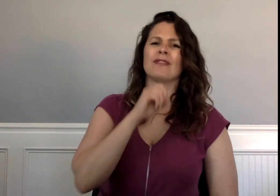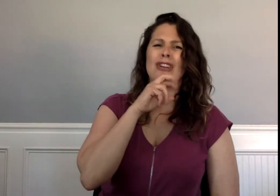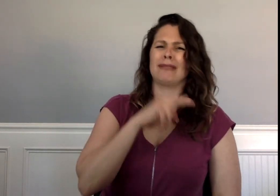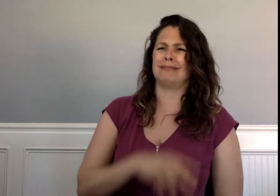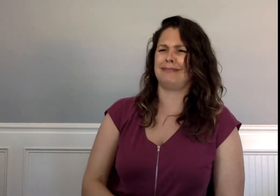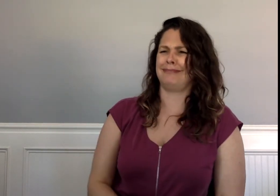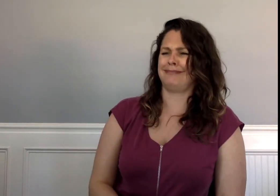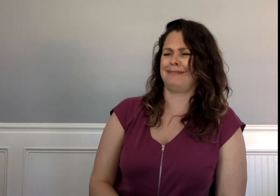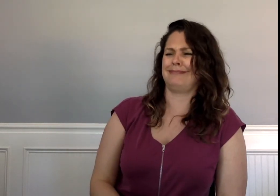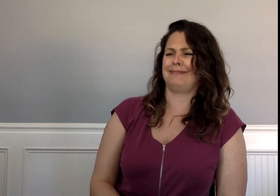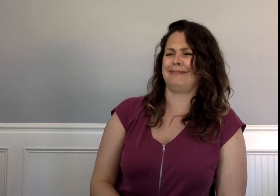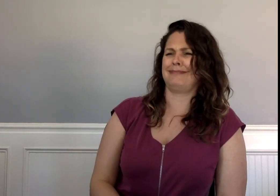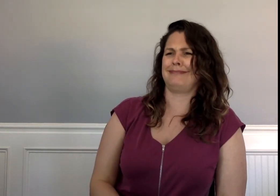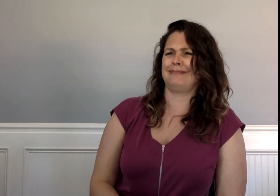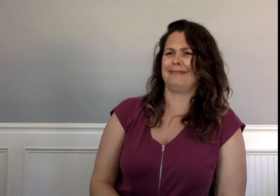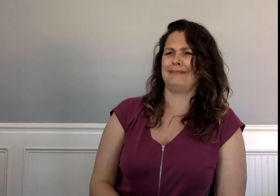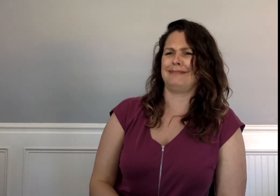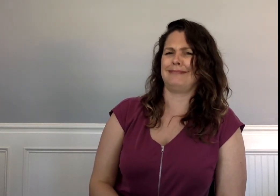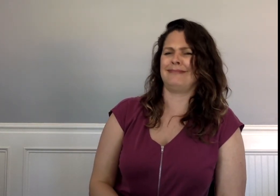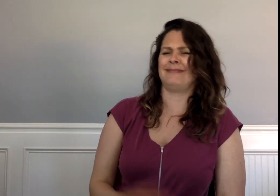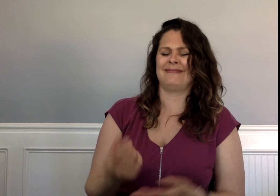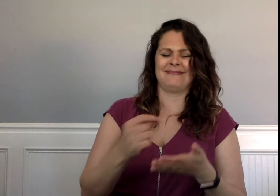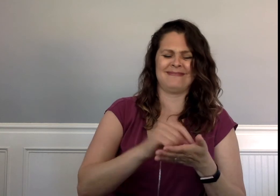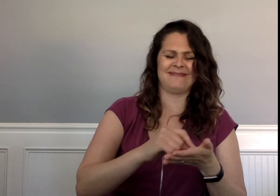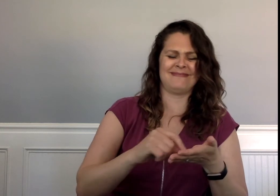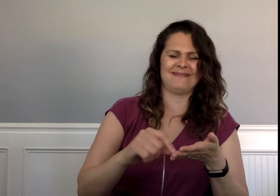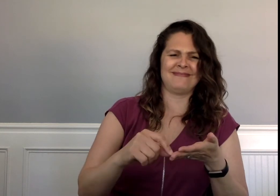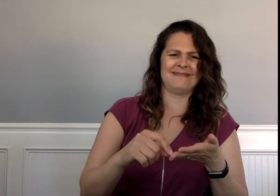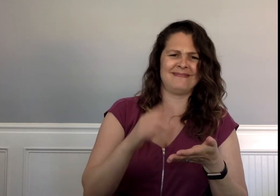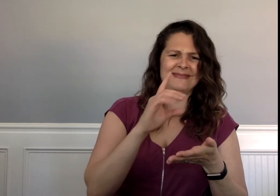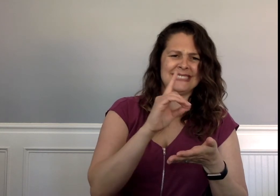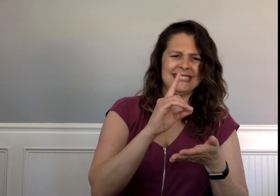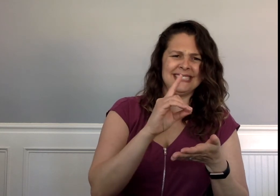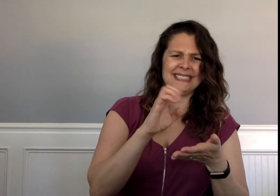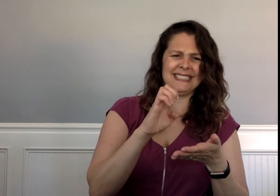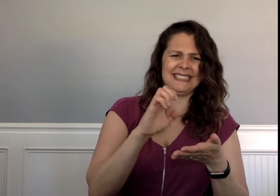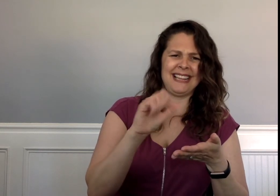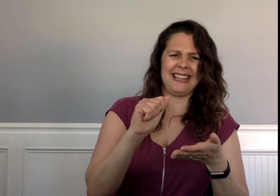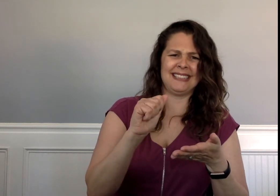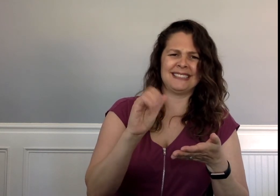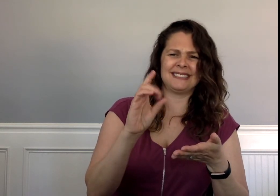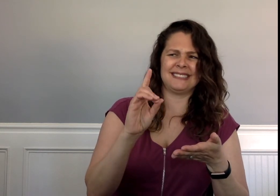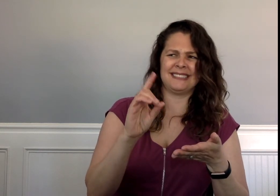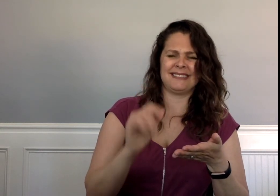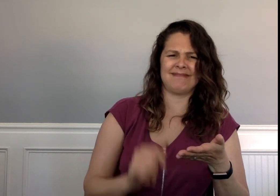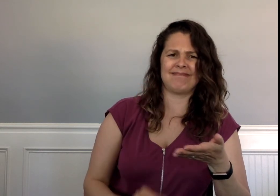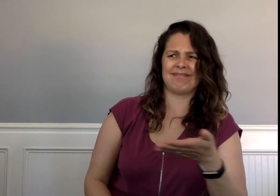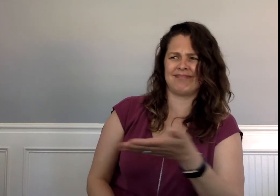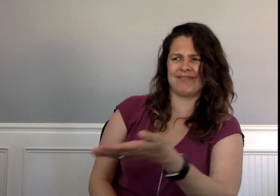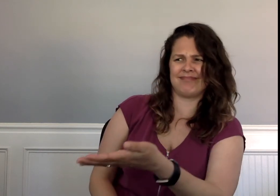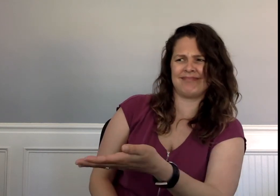Frog gave him an odd look, then translated: "Dead."